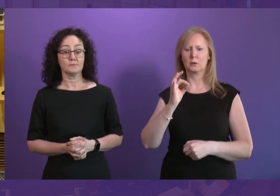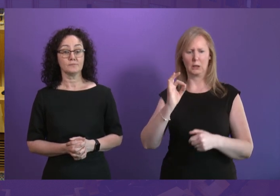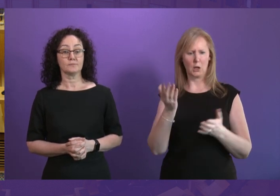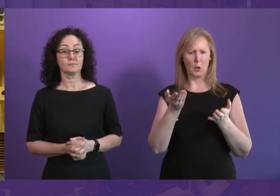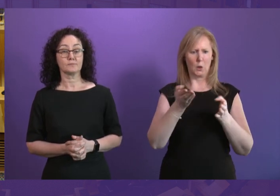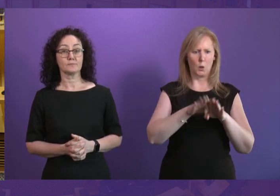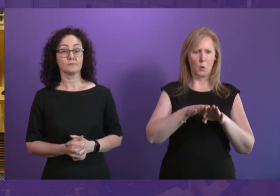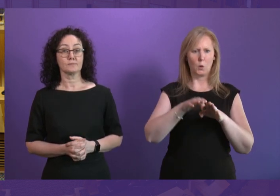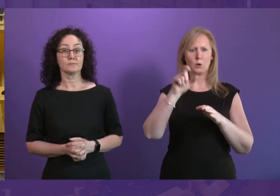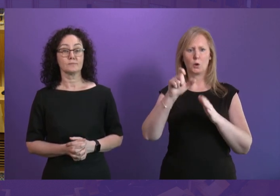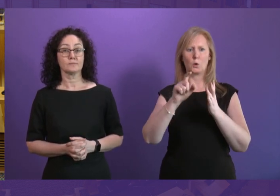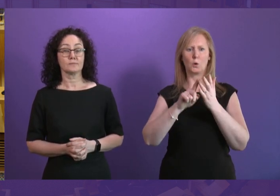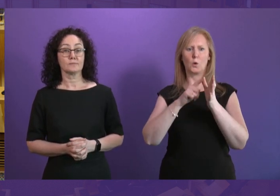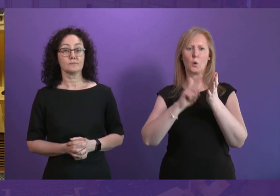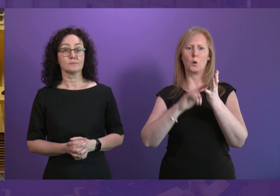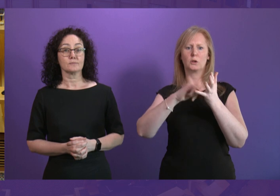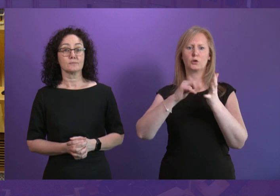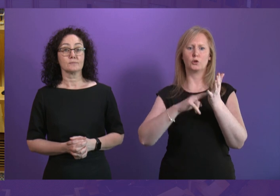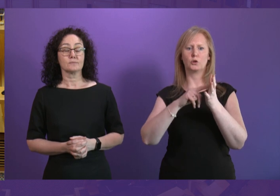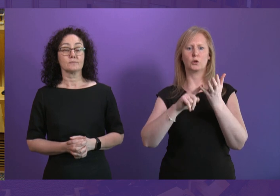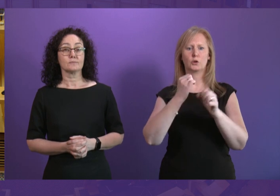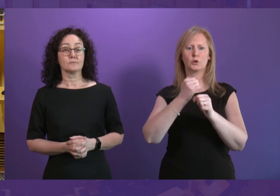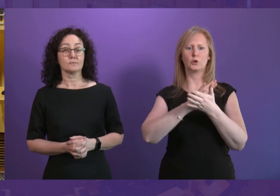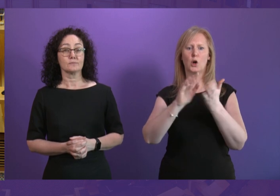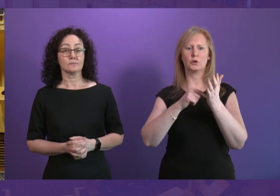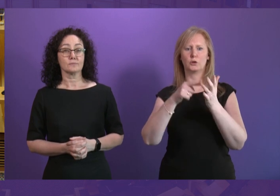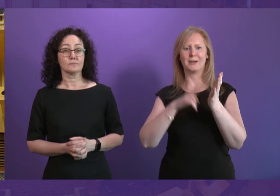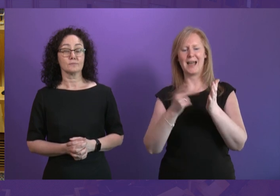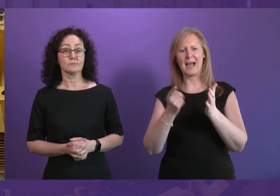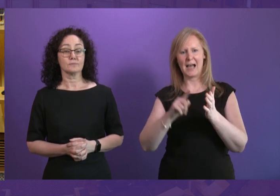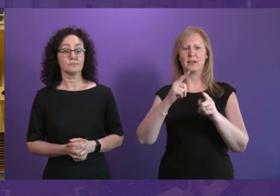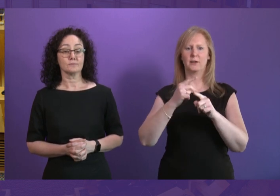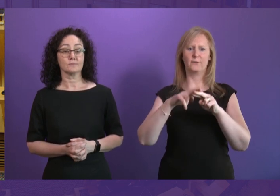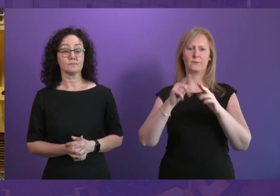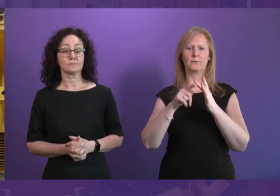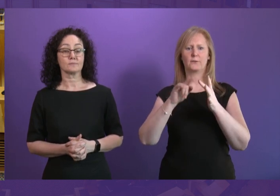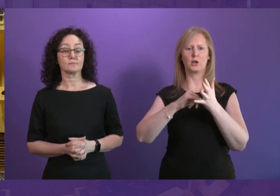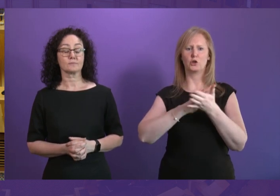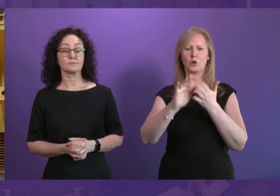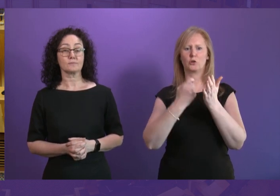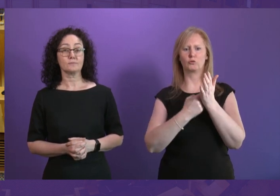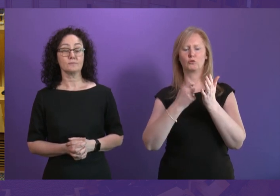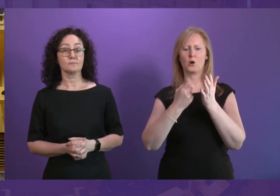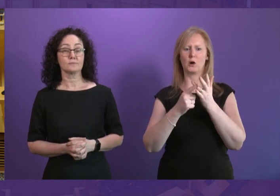and Fishcross primary schools, and only a campaign led by parents stopped them. However,